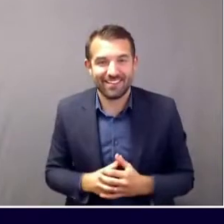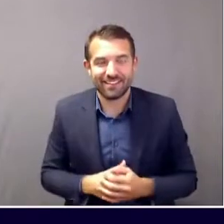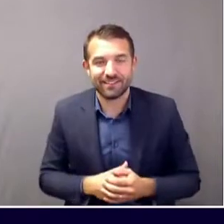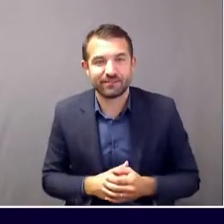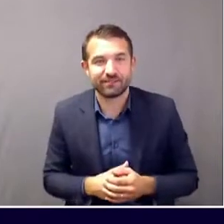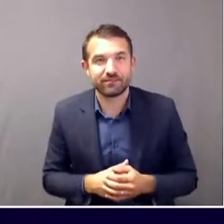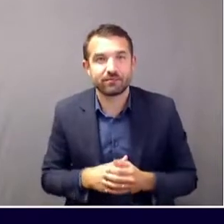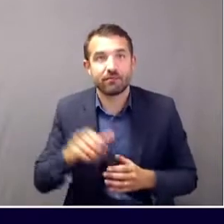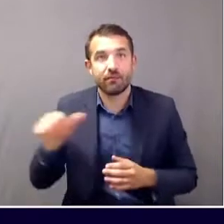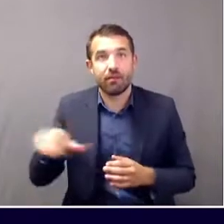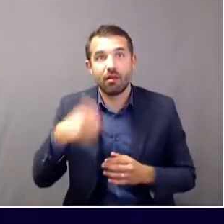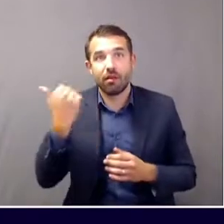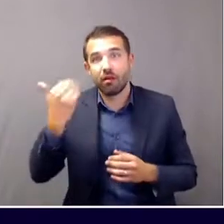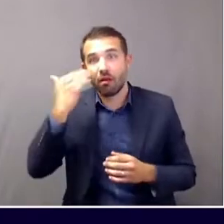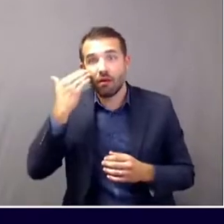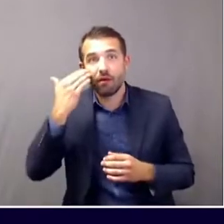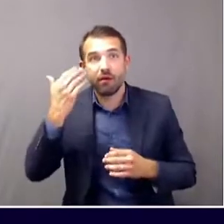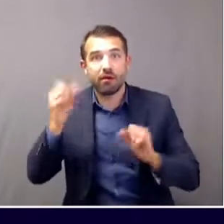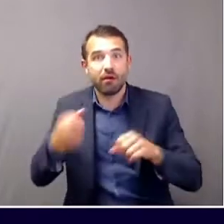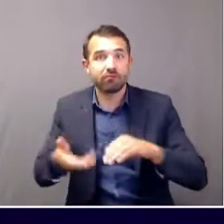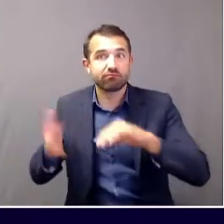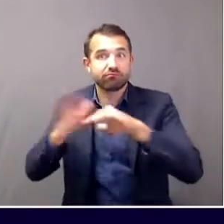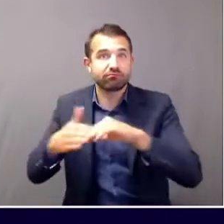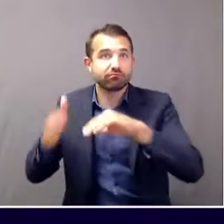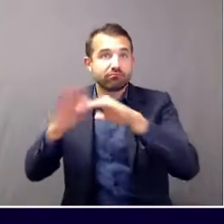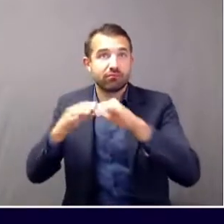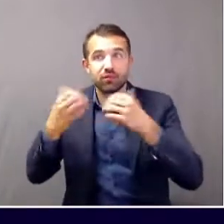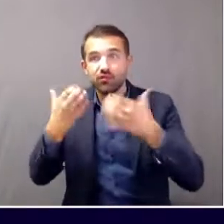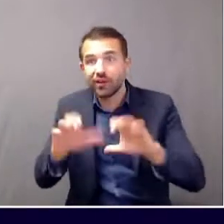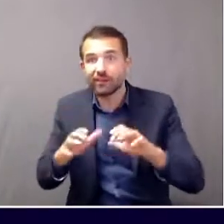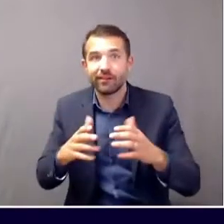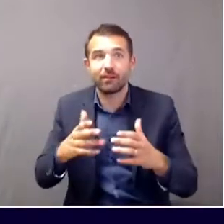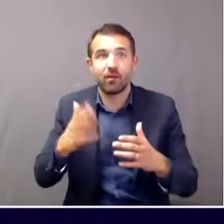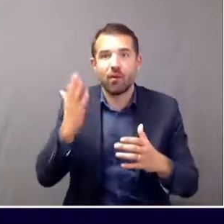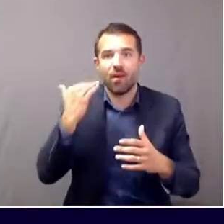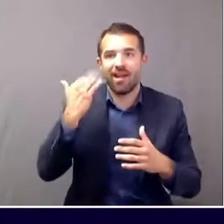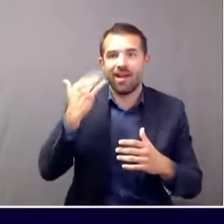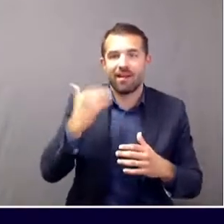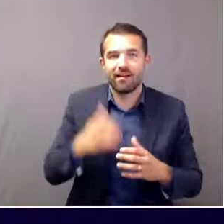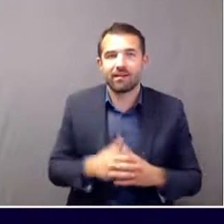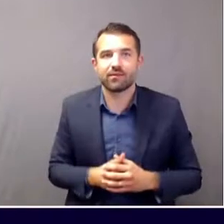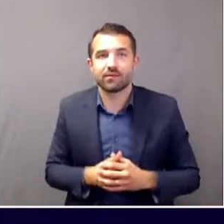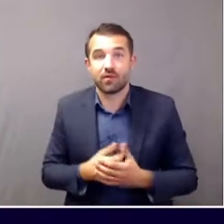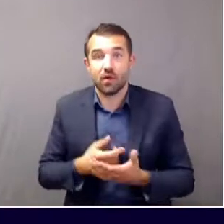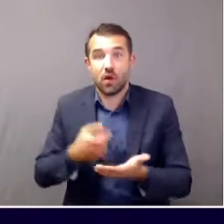likelihood of transmission